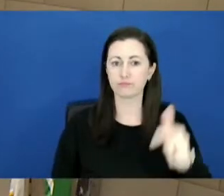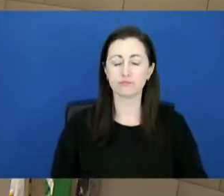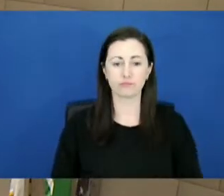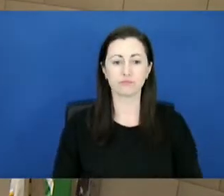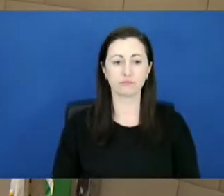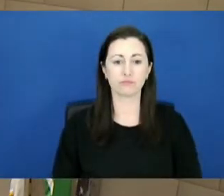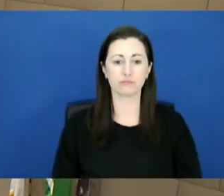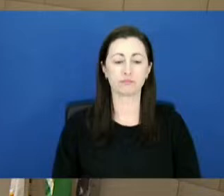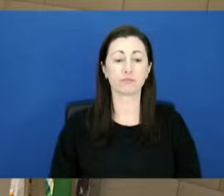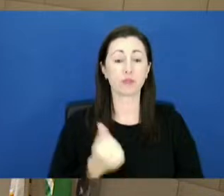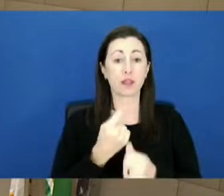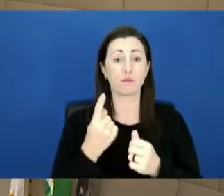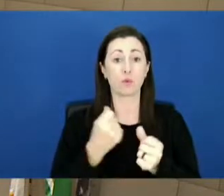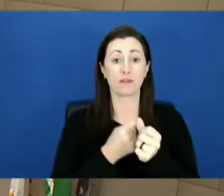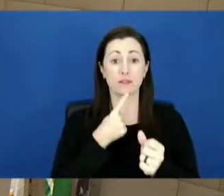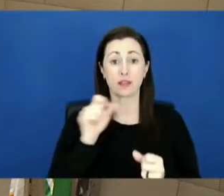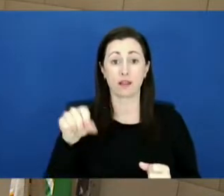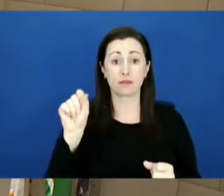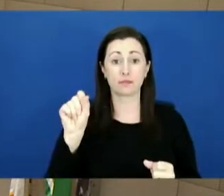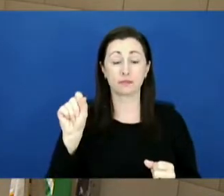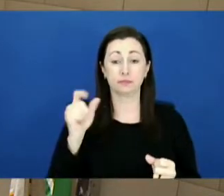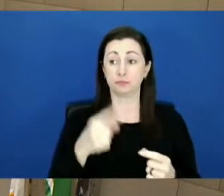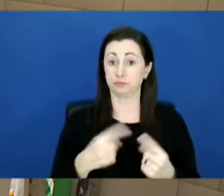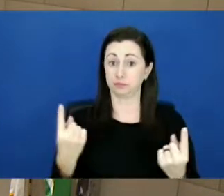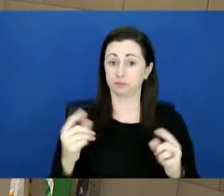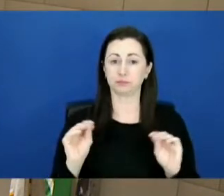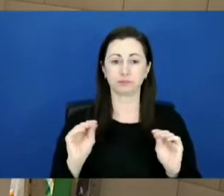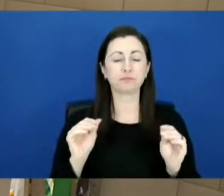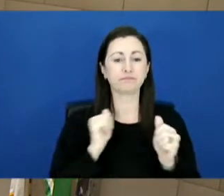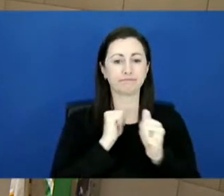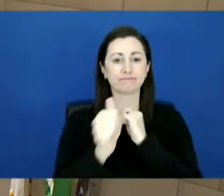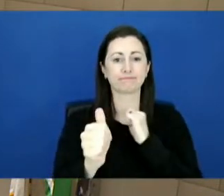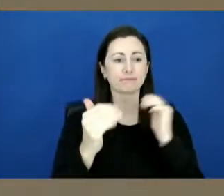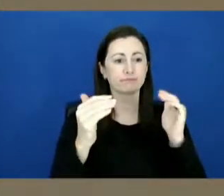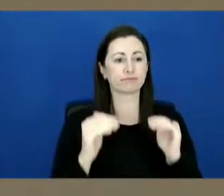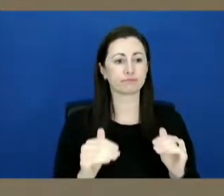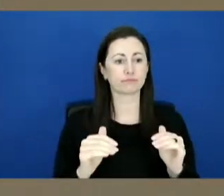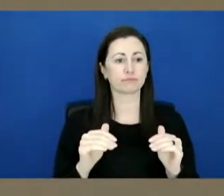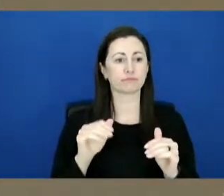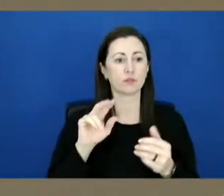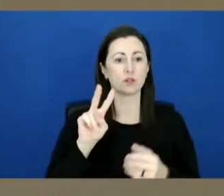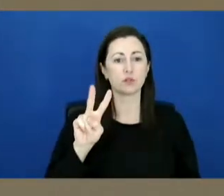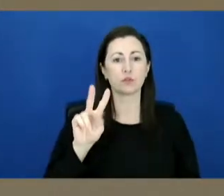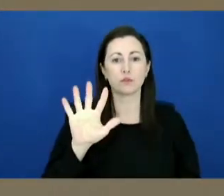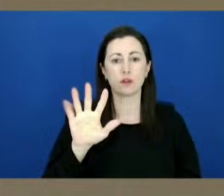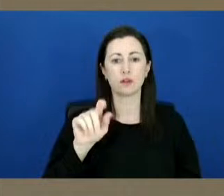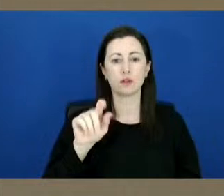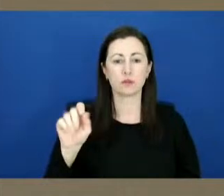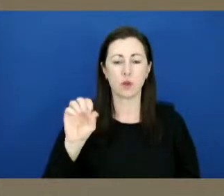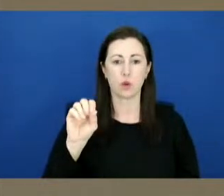SO MOVED, MR. CHAIRMAN.